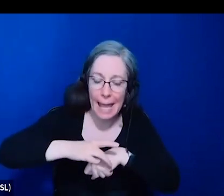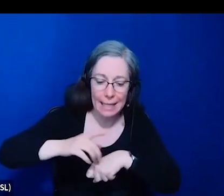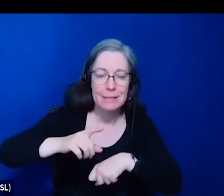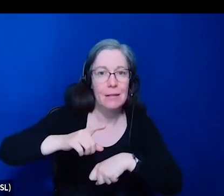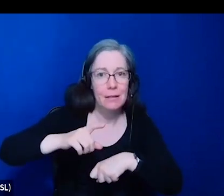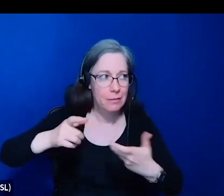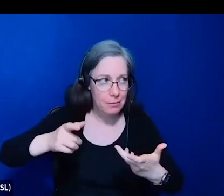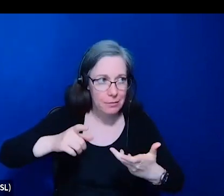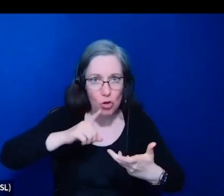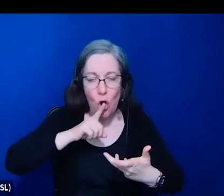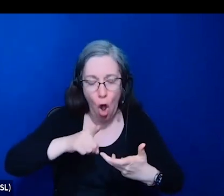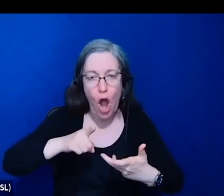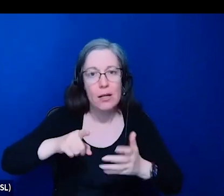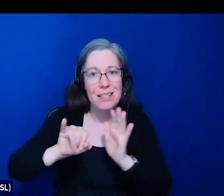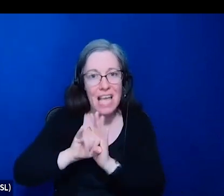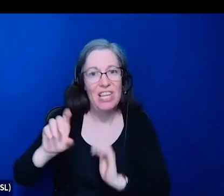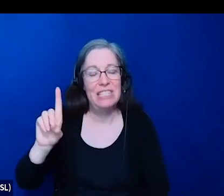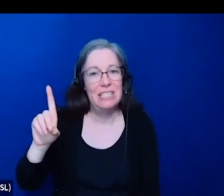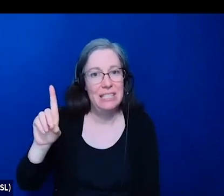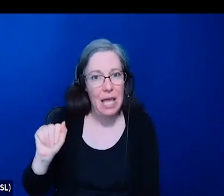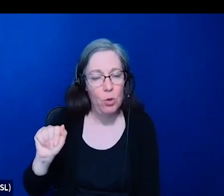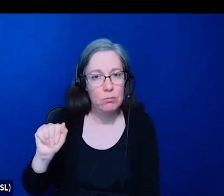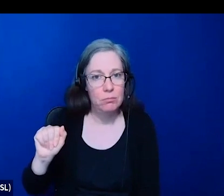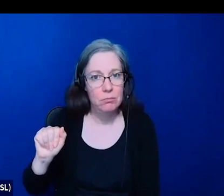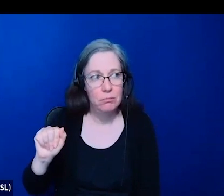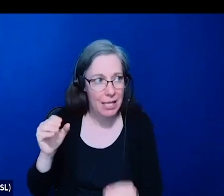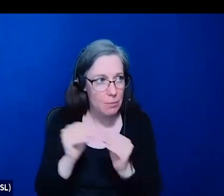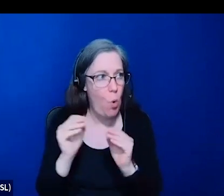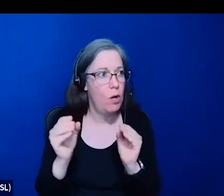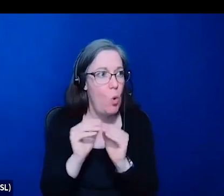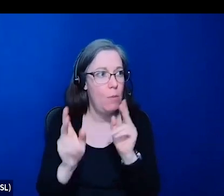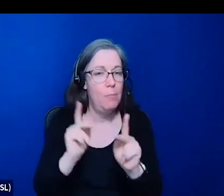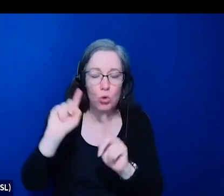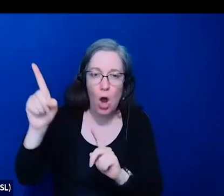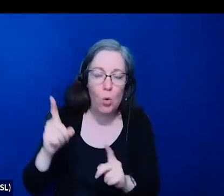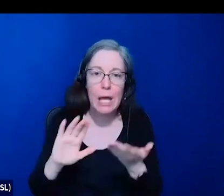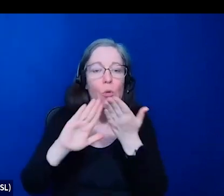it's going to just become increasingly ridiculous that we're not there. It's going to happen.